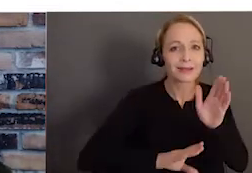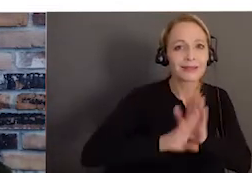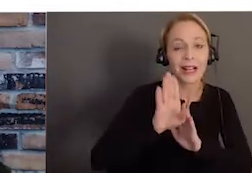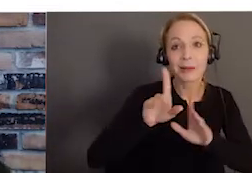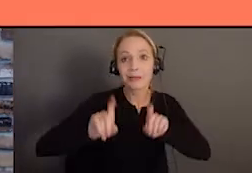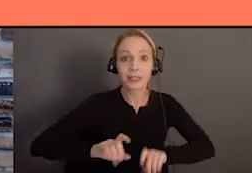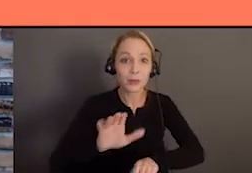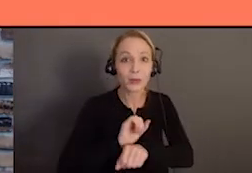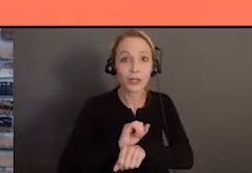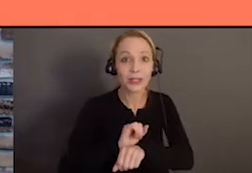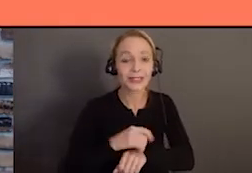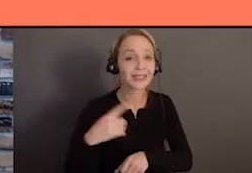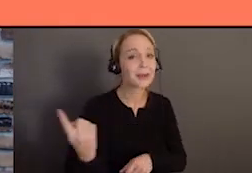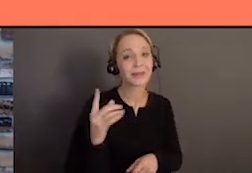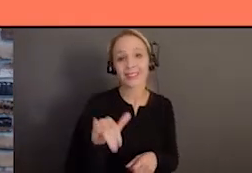SOMETHING THAT IS NOT ACTUALLY PRODUCTION.